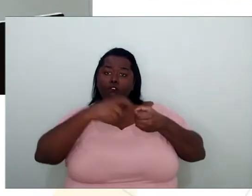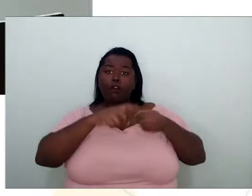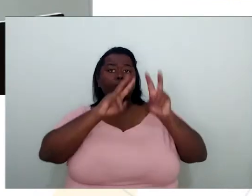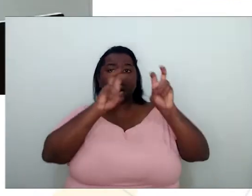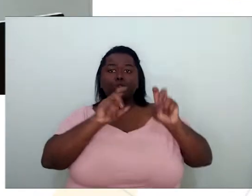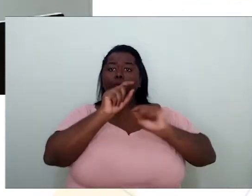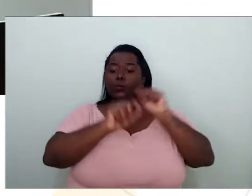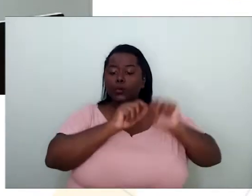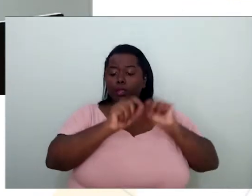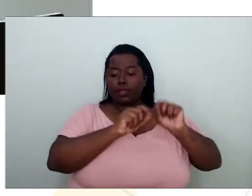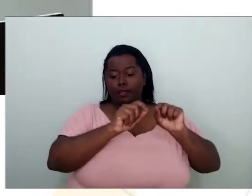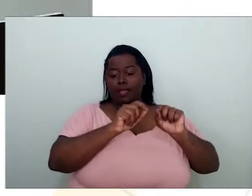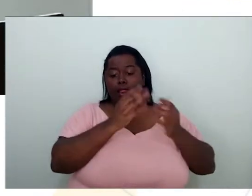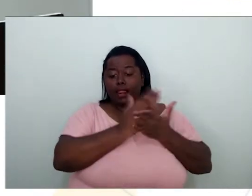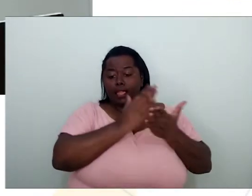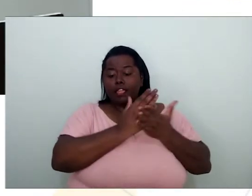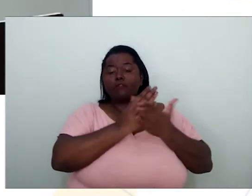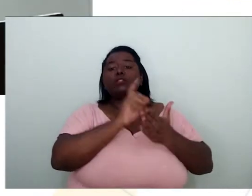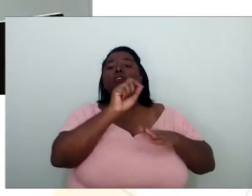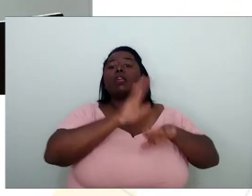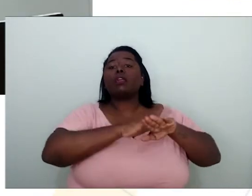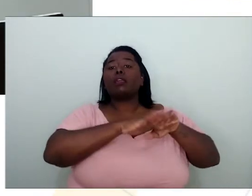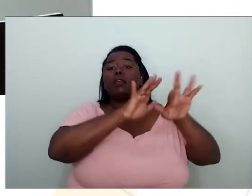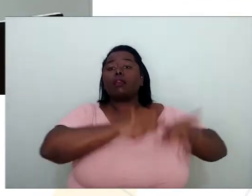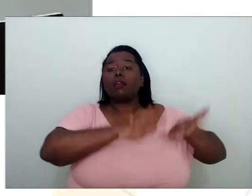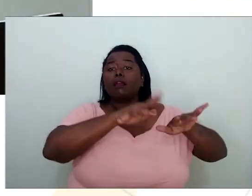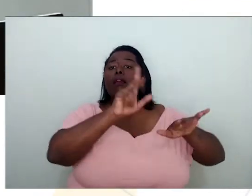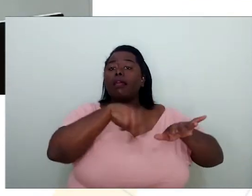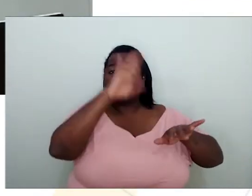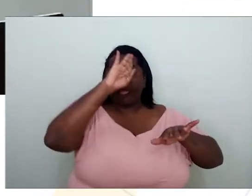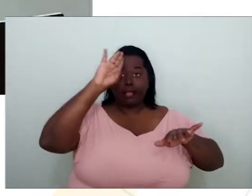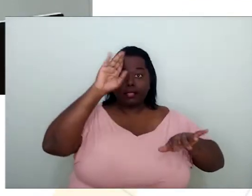know the books that were written by by academics when they were employed and